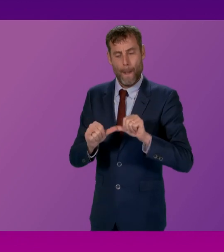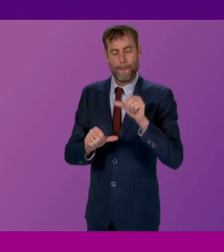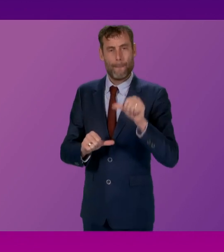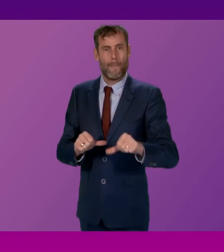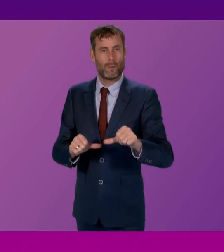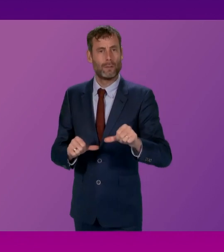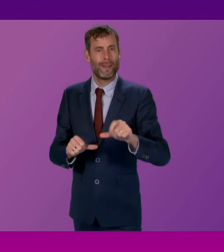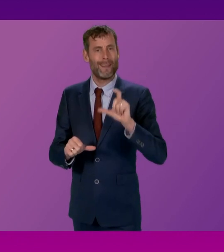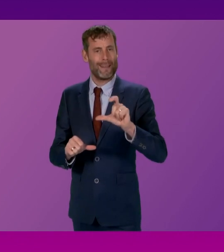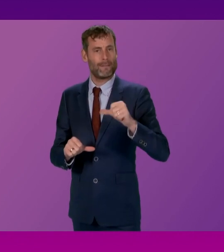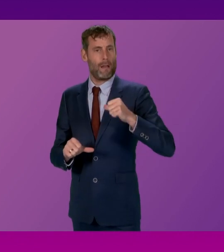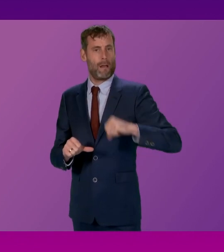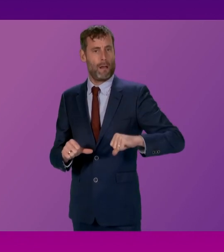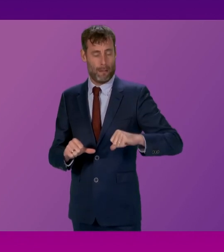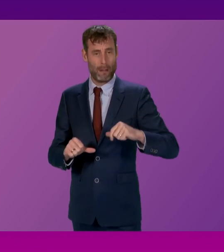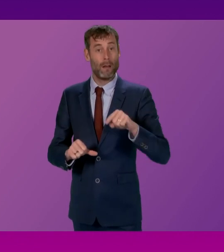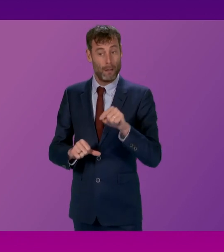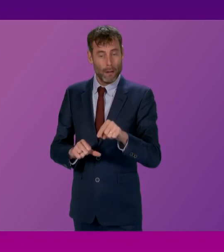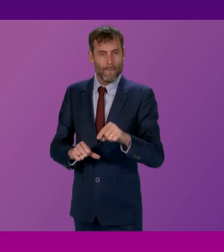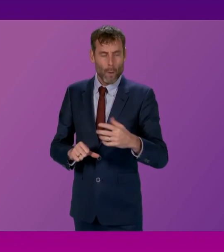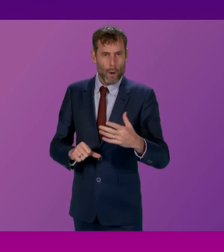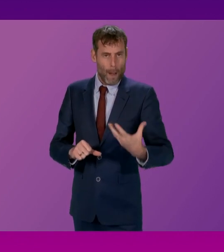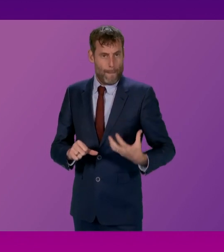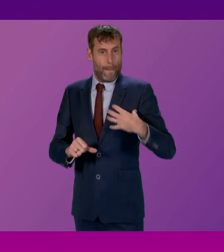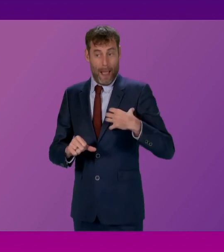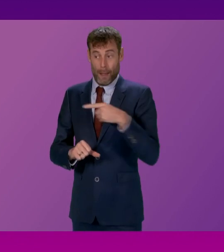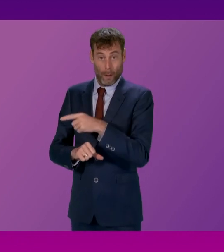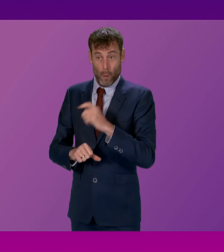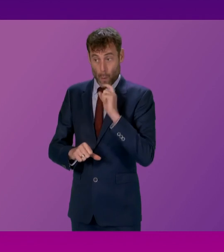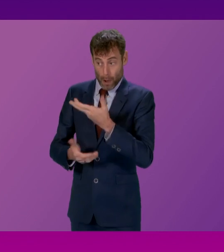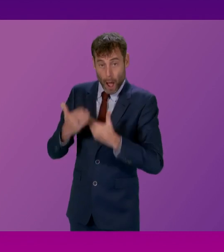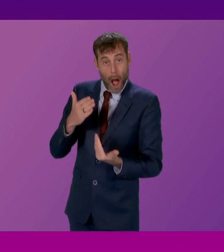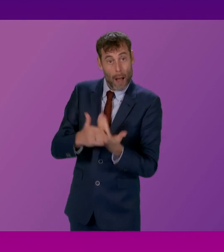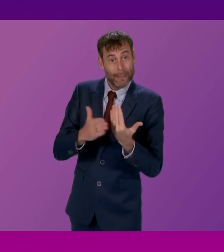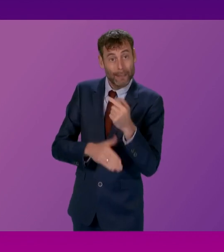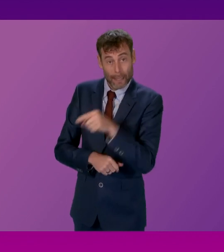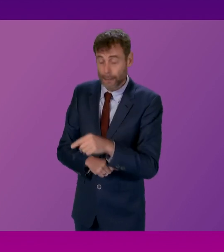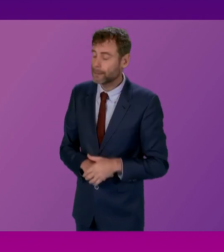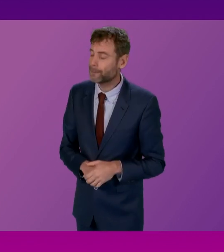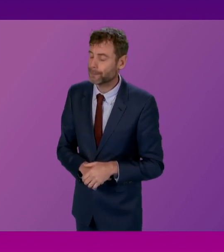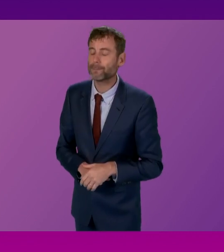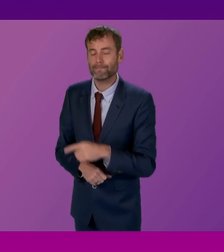breast reconstruction surgery. We recognise the importance of breast reconstruction surgery.